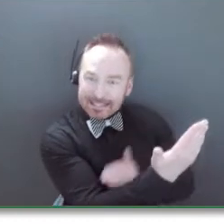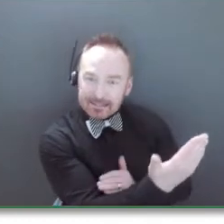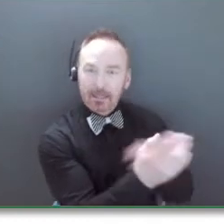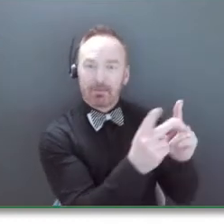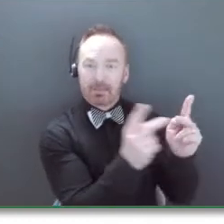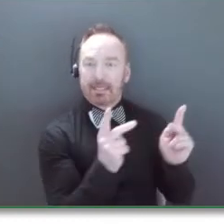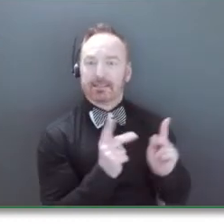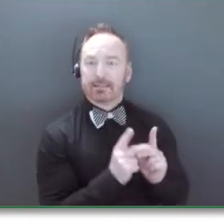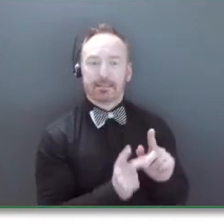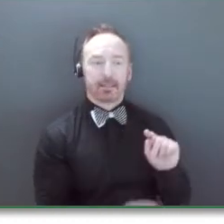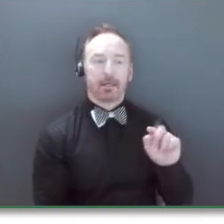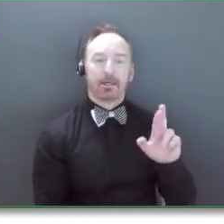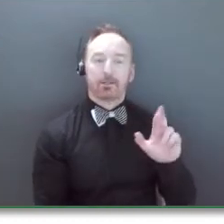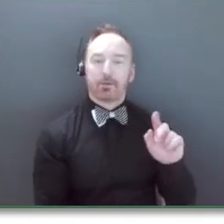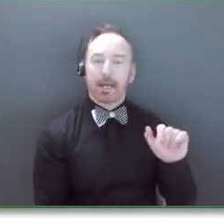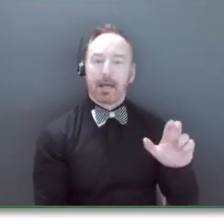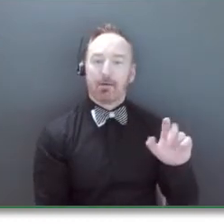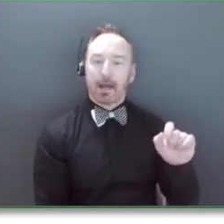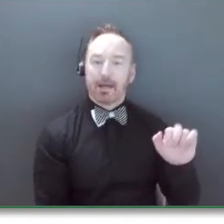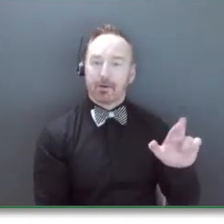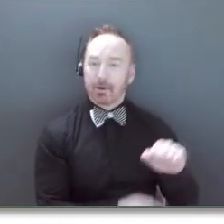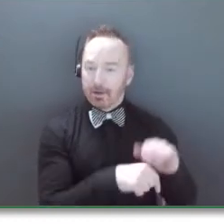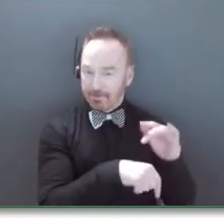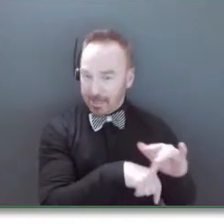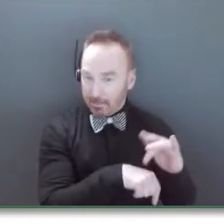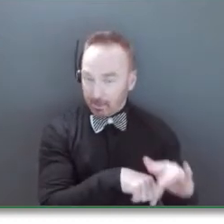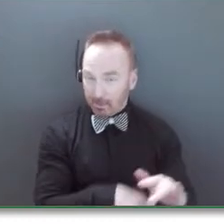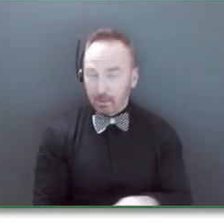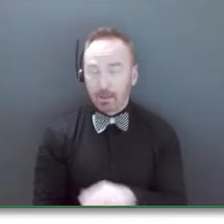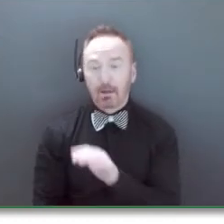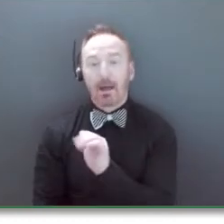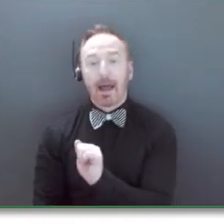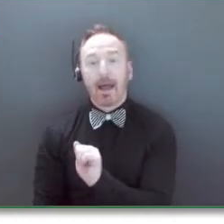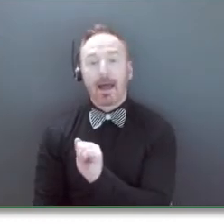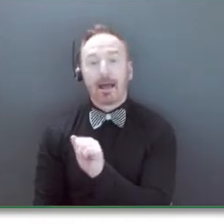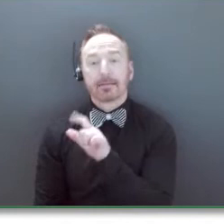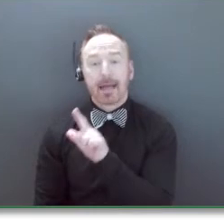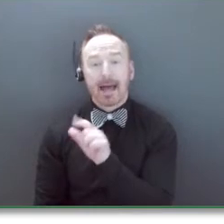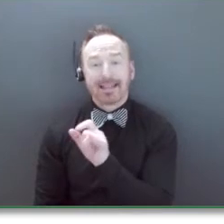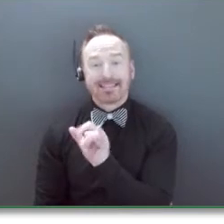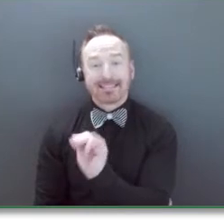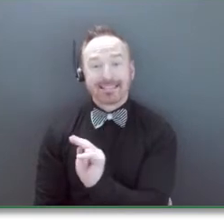And as Alison mentioned through our social enterprise, we've now